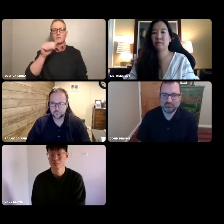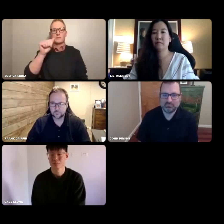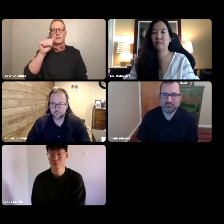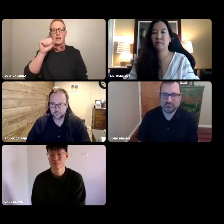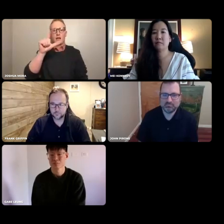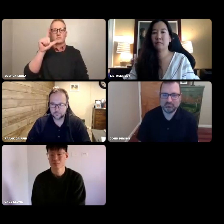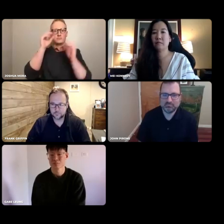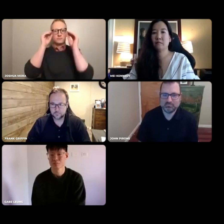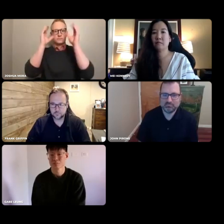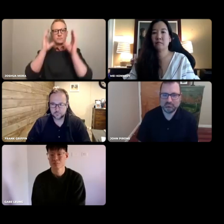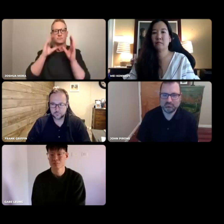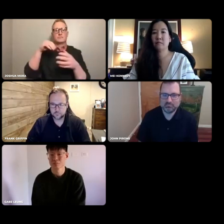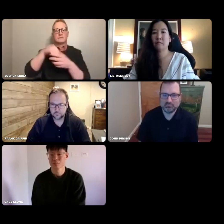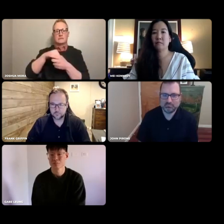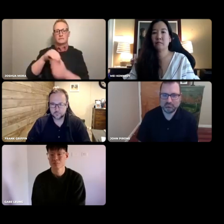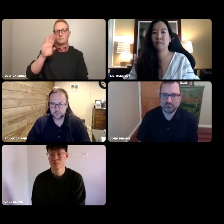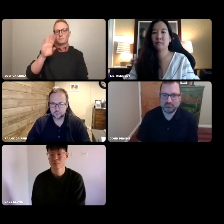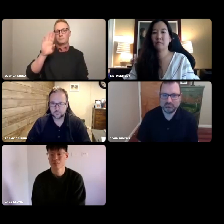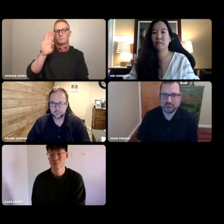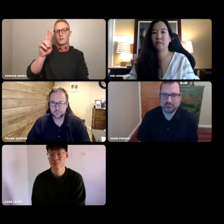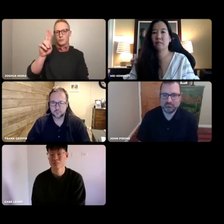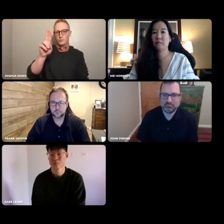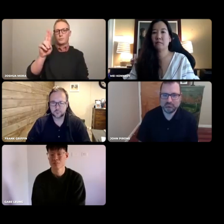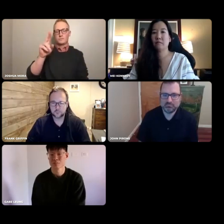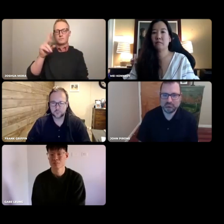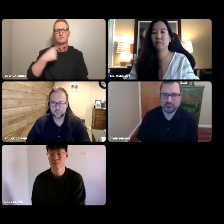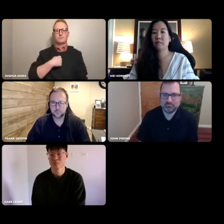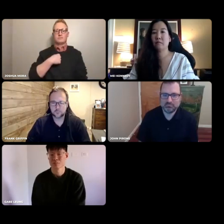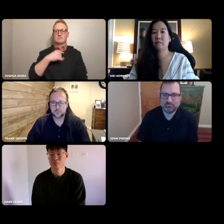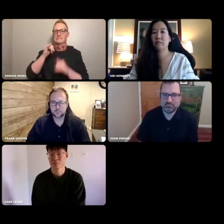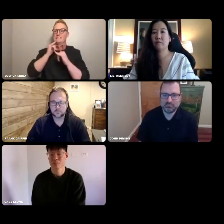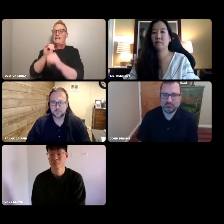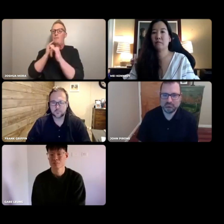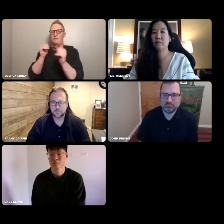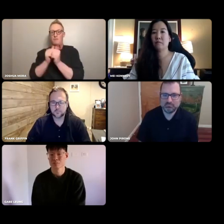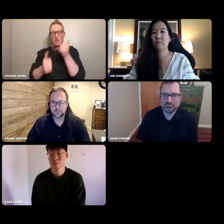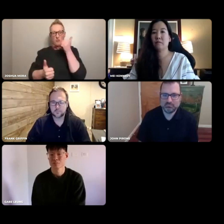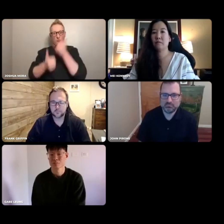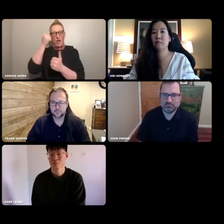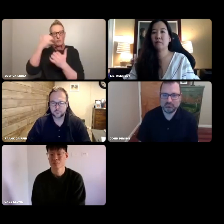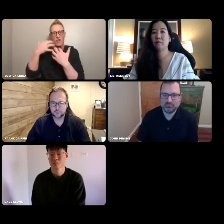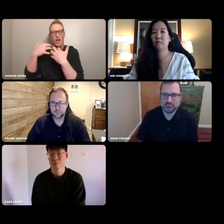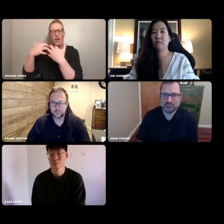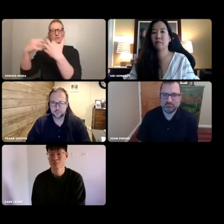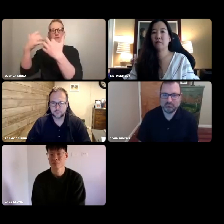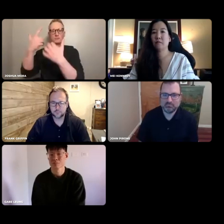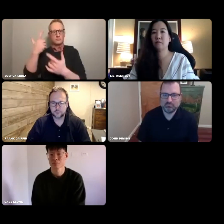My name sign is here. I'm an ASL instructor at Boston University.